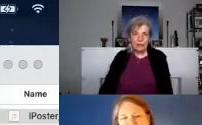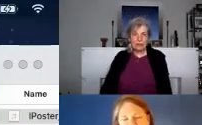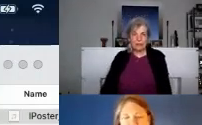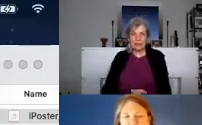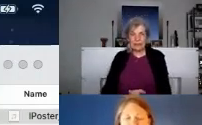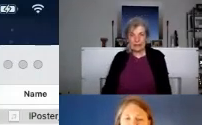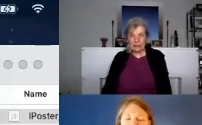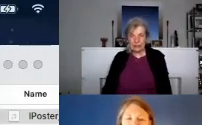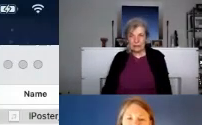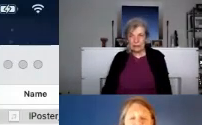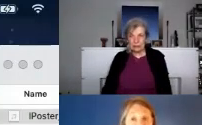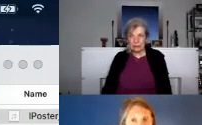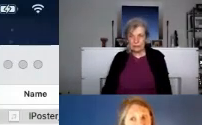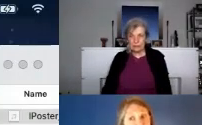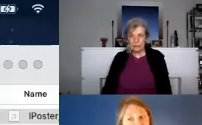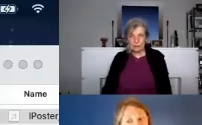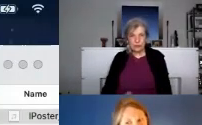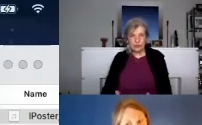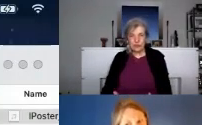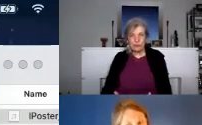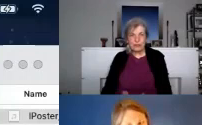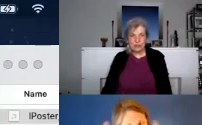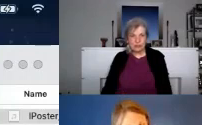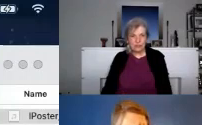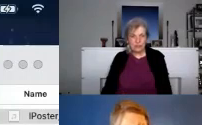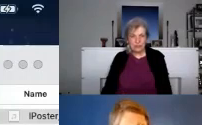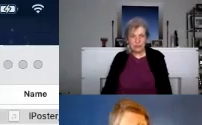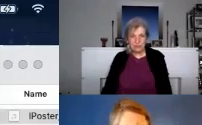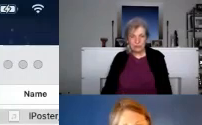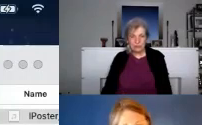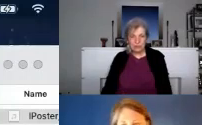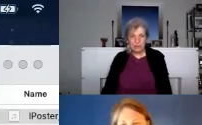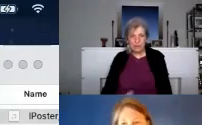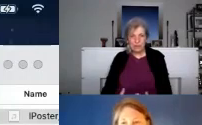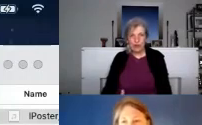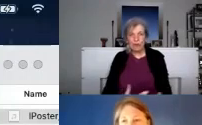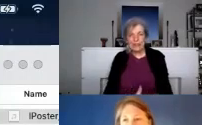07:34:25 But you are sharing your screen. 07:34:33 >> FELICE LEVINE: If you are showing